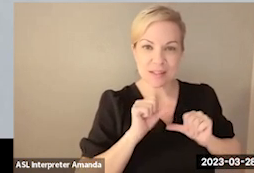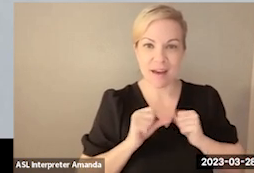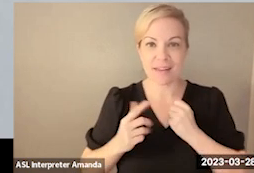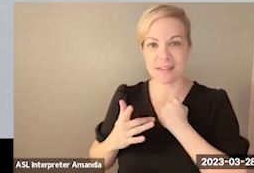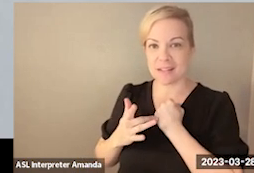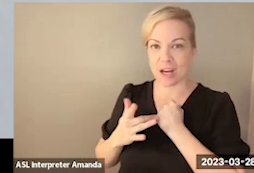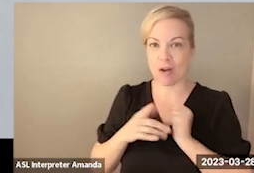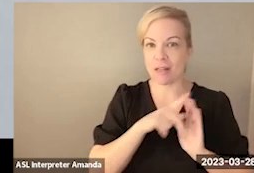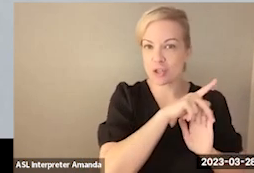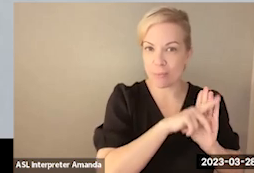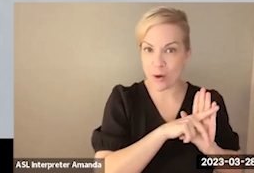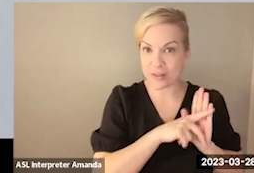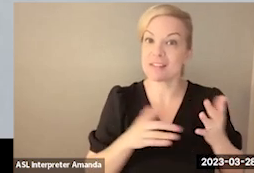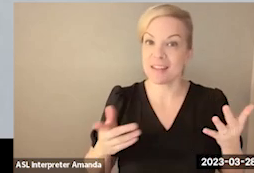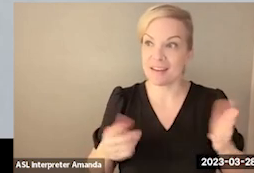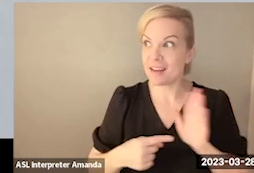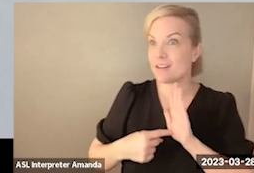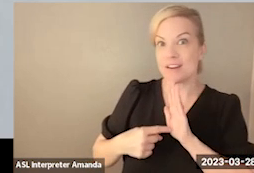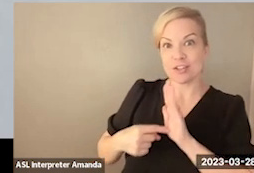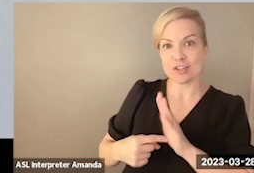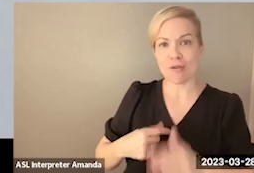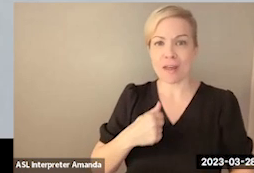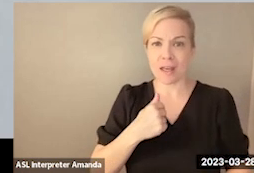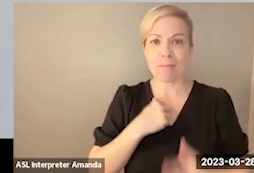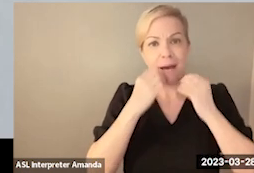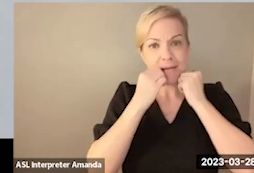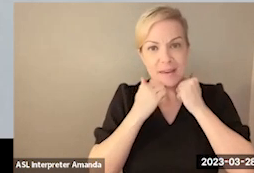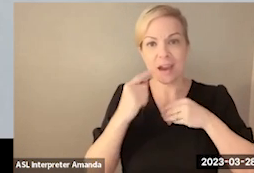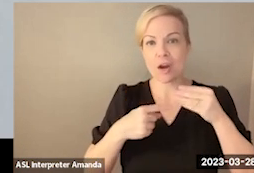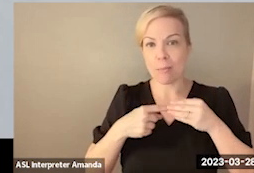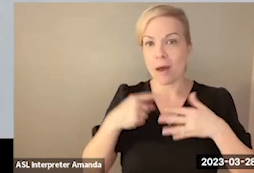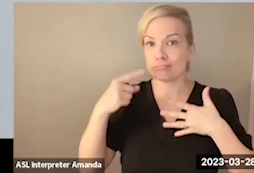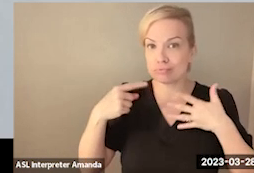Debbie Stine, Science & Technology Policy Academy: and show up about what you care about and how to.